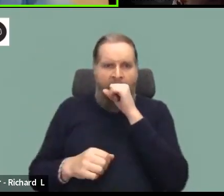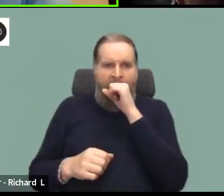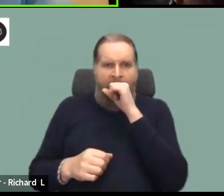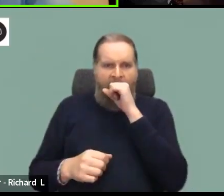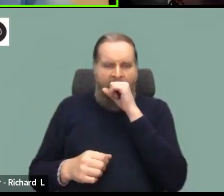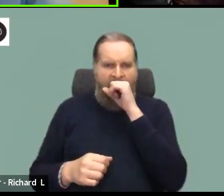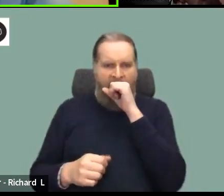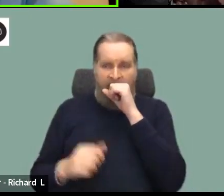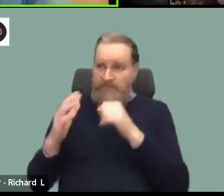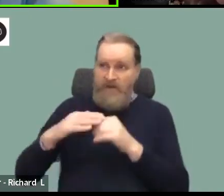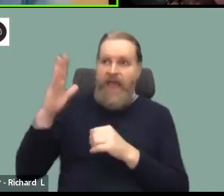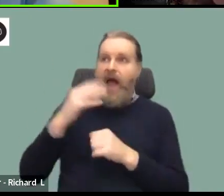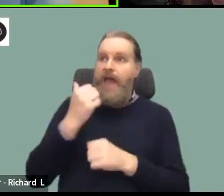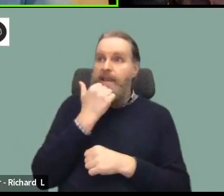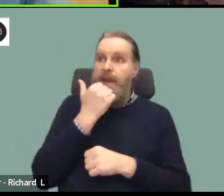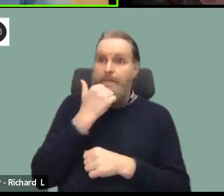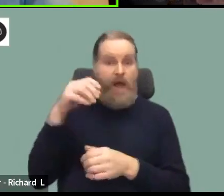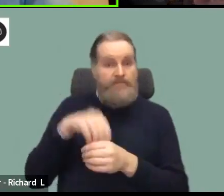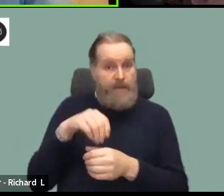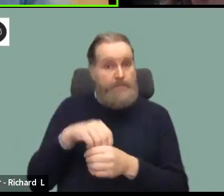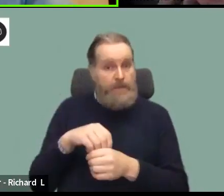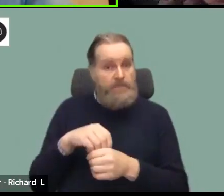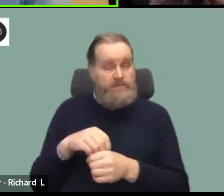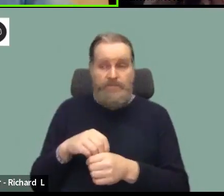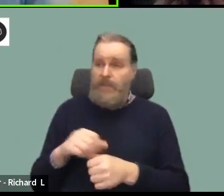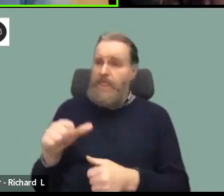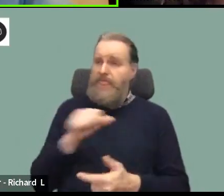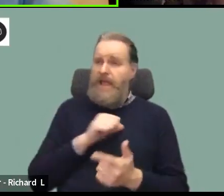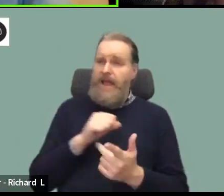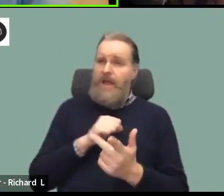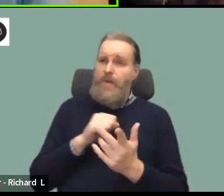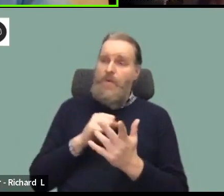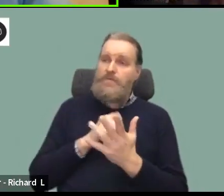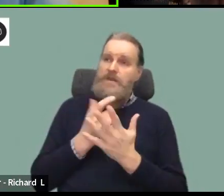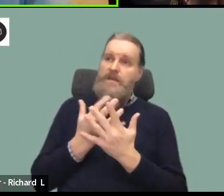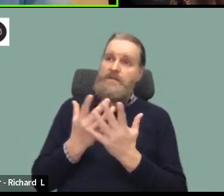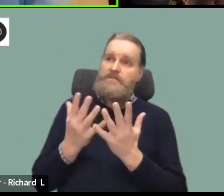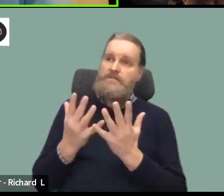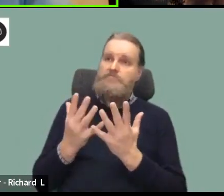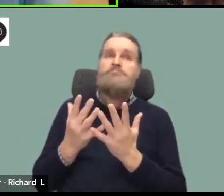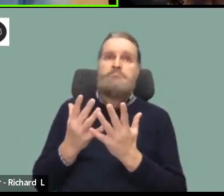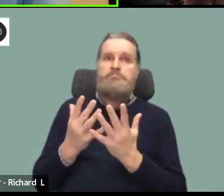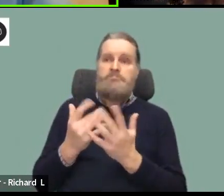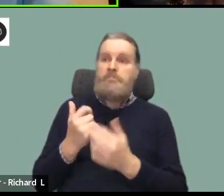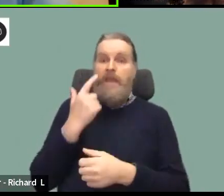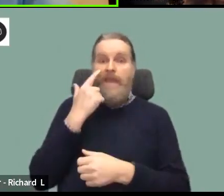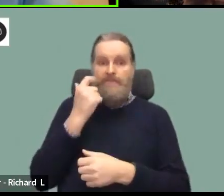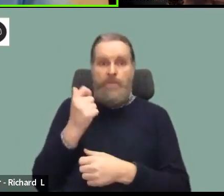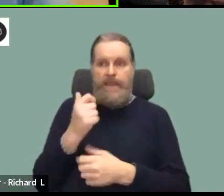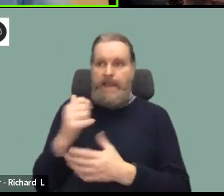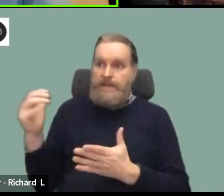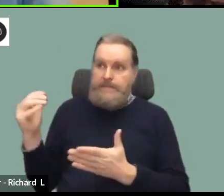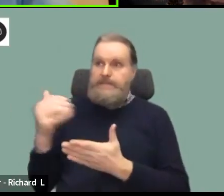department. We obviously work We obviously will gain, when we have our member action because there's thousands of them. But if there's thousands of them. But if Targeted action can be taken